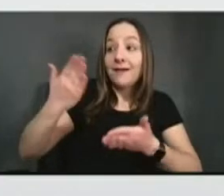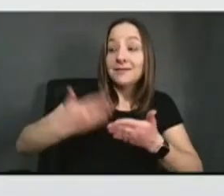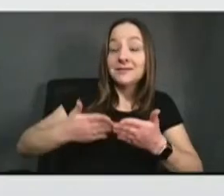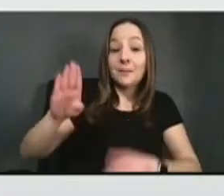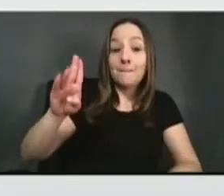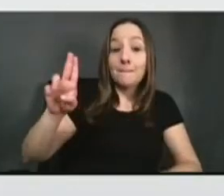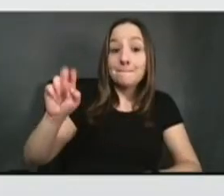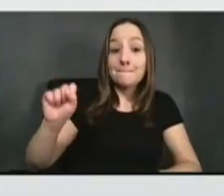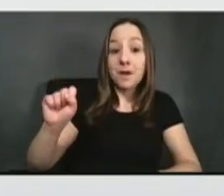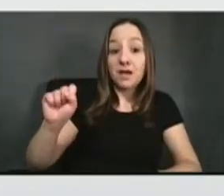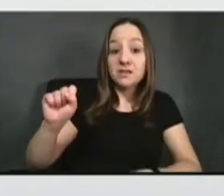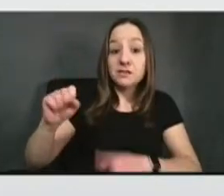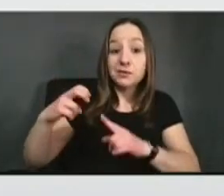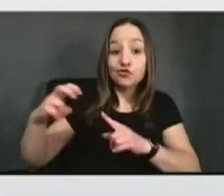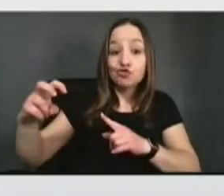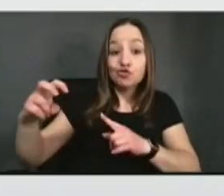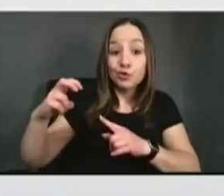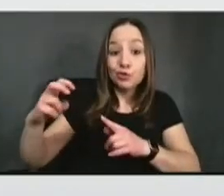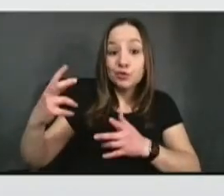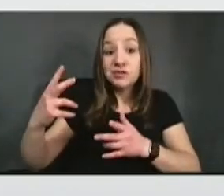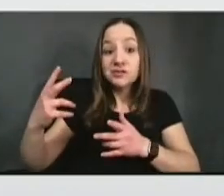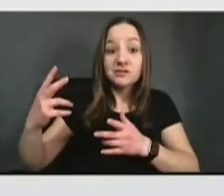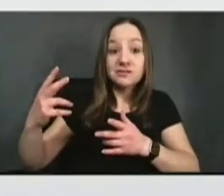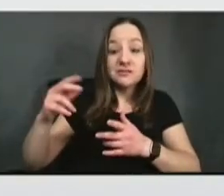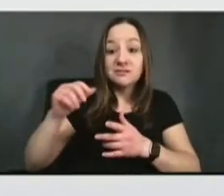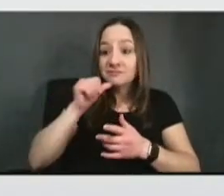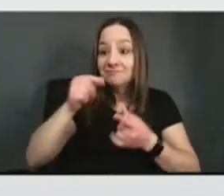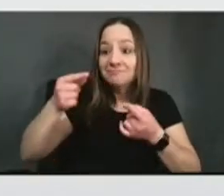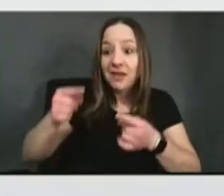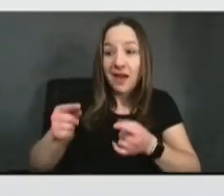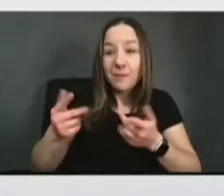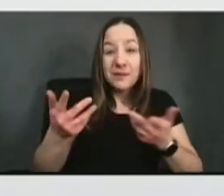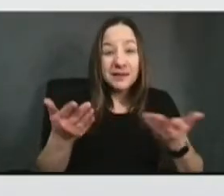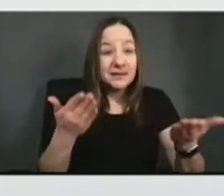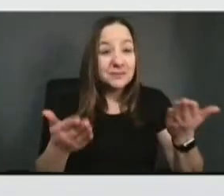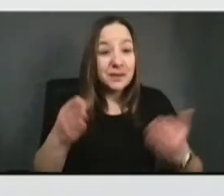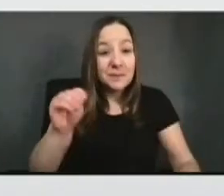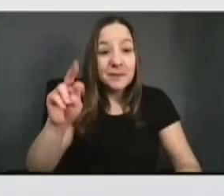dealt with difficulty related to